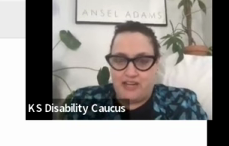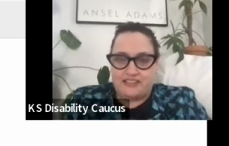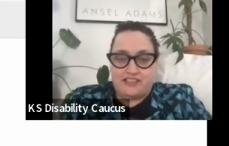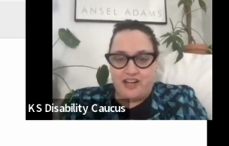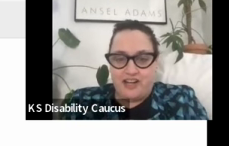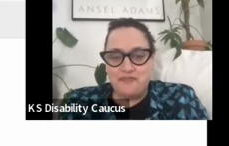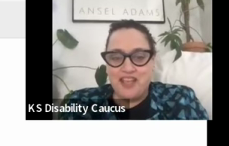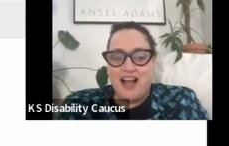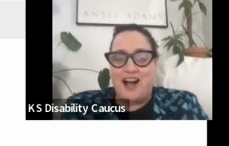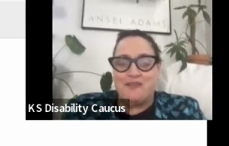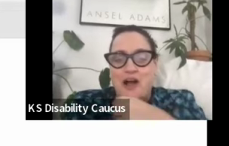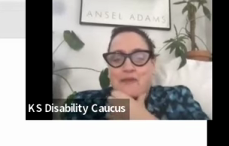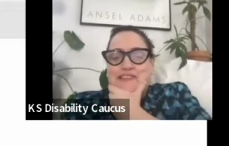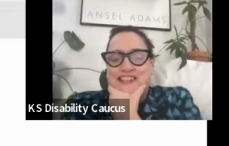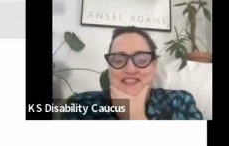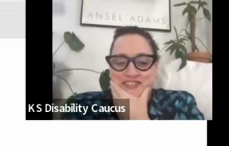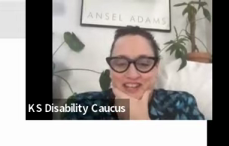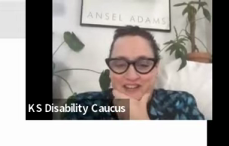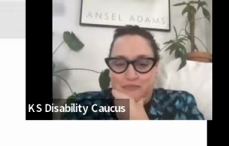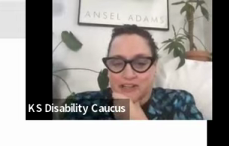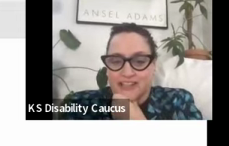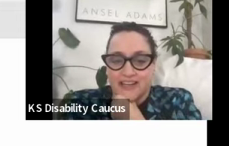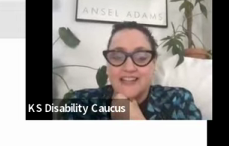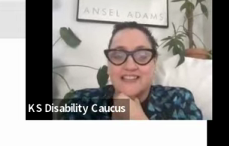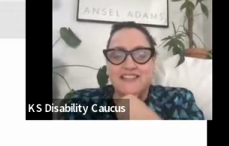This today's presentation is gaming for all making inclusion fun and.